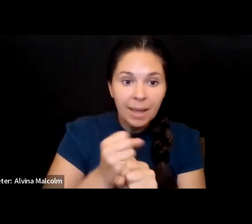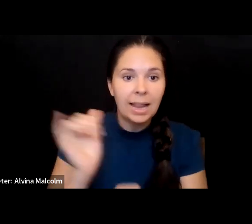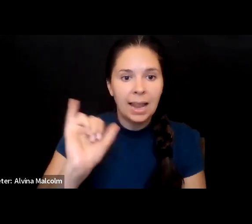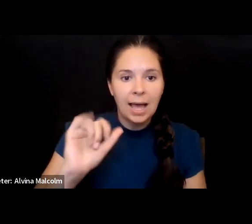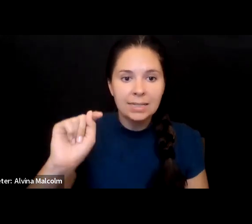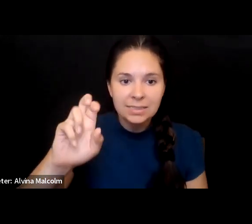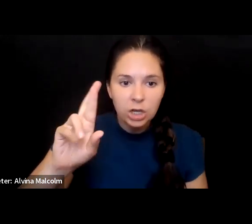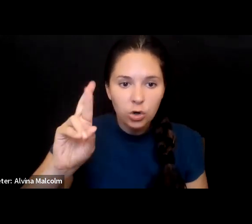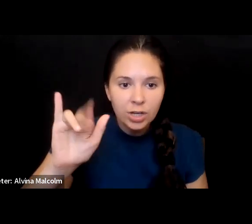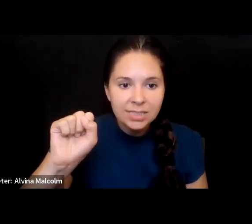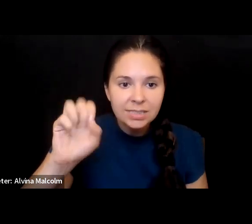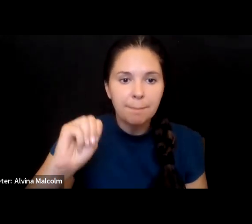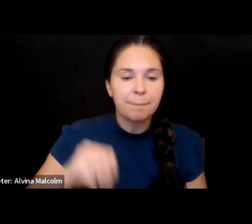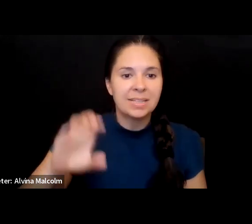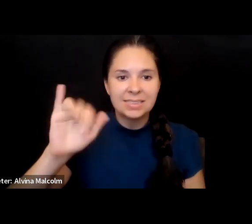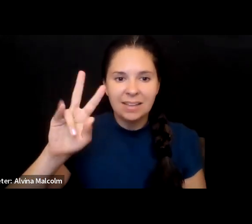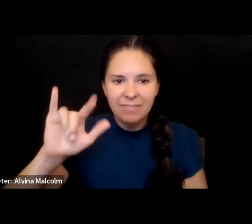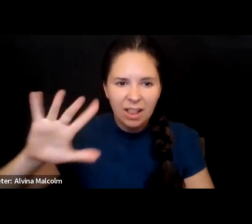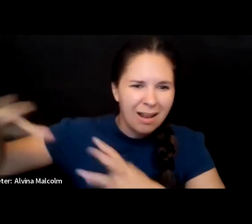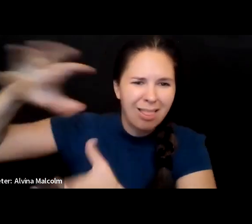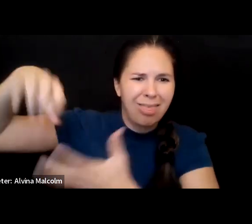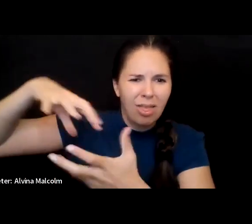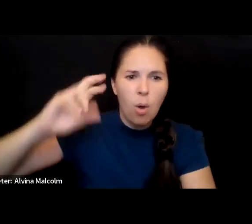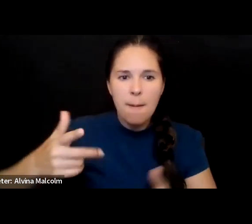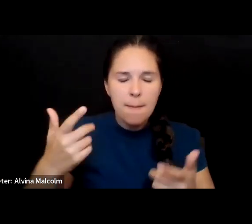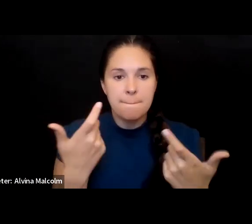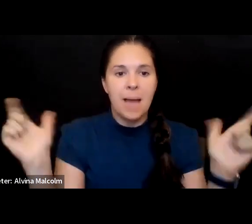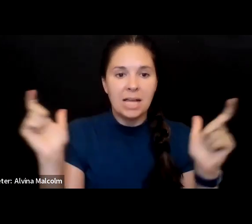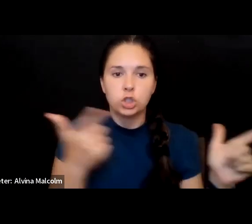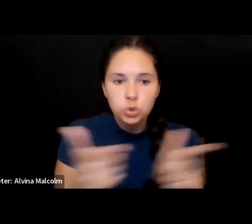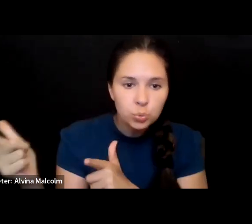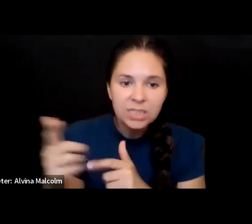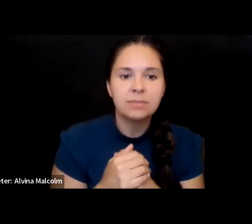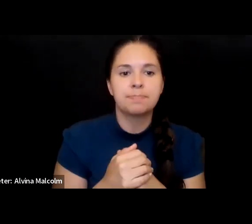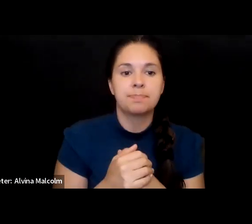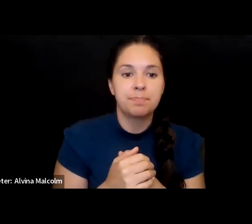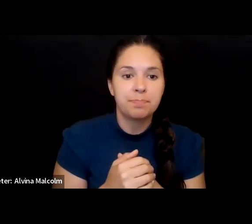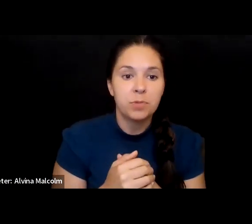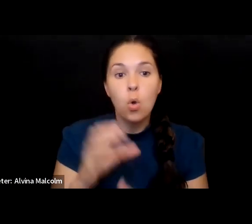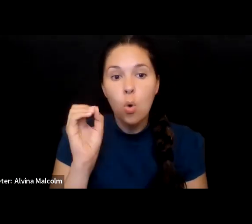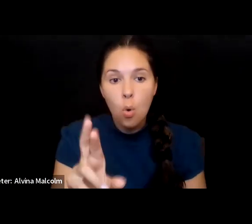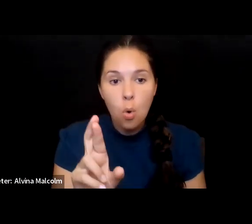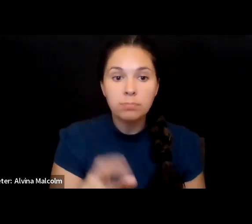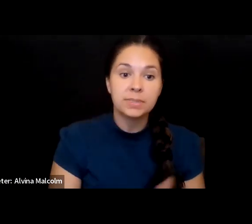natural, such as a hurricane or